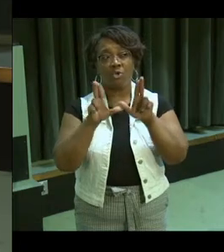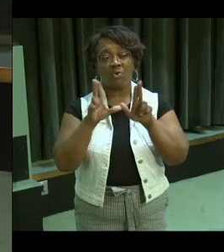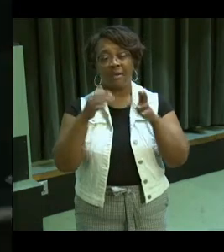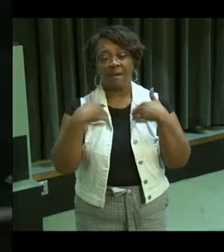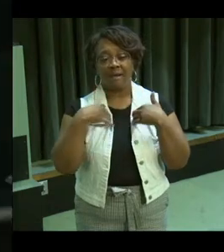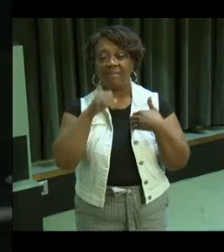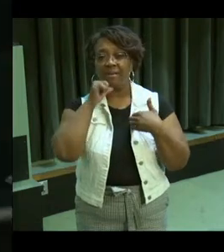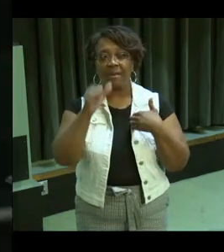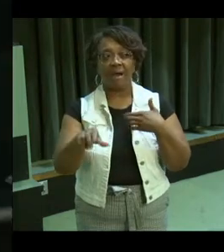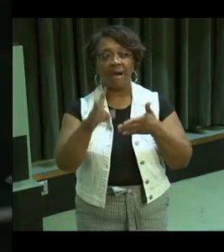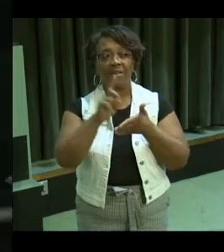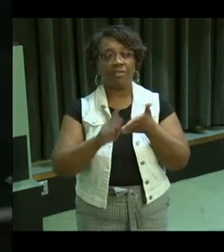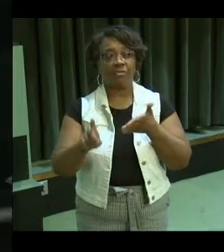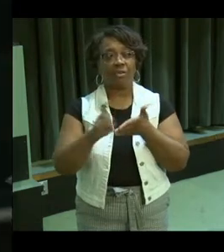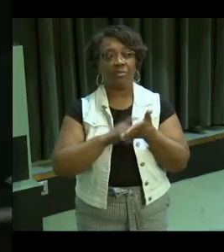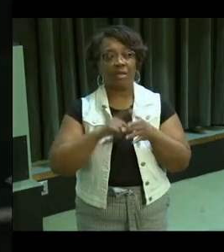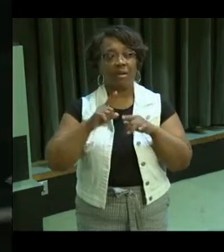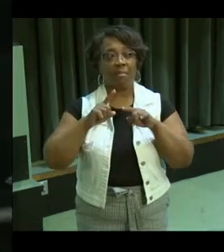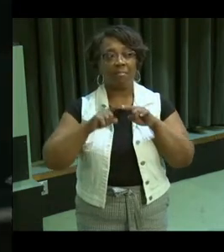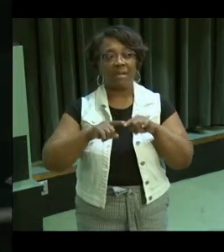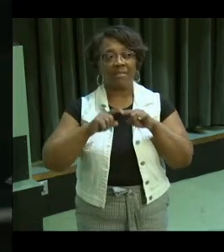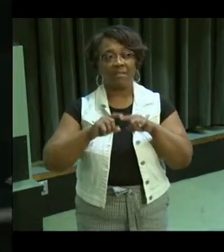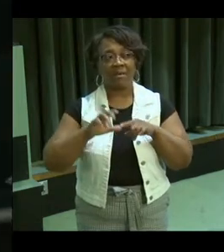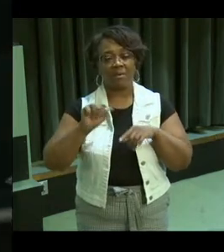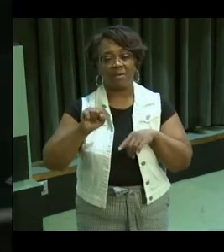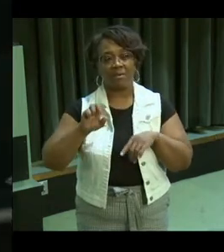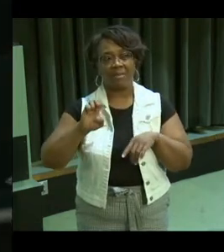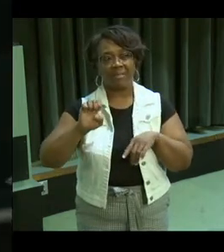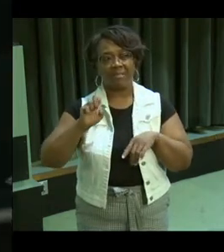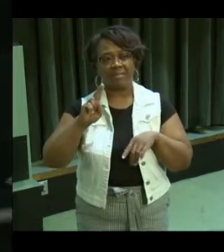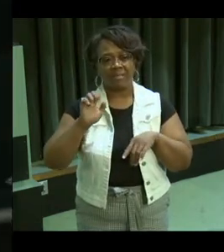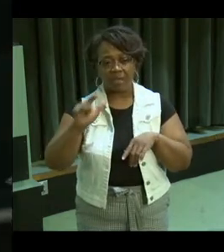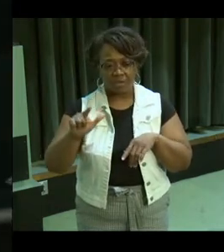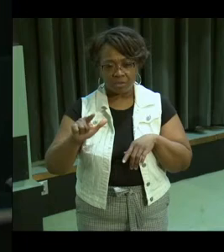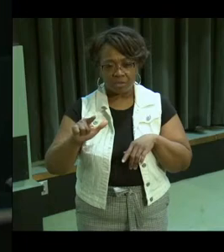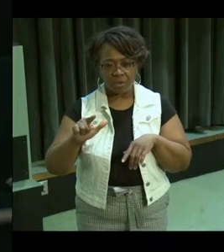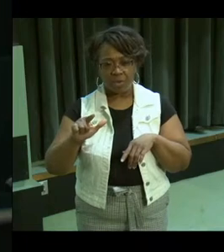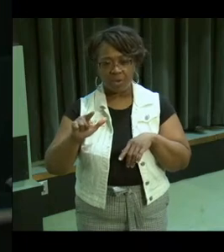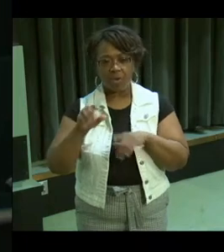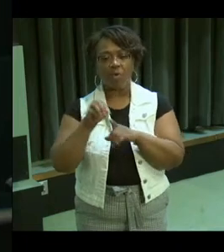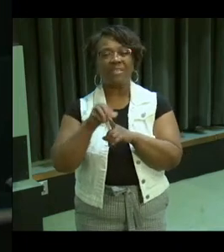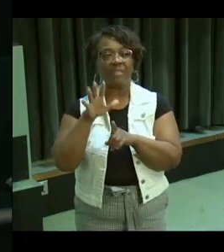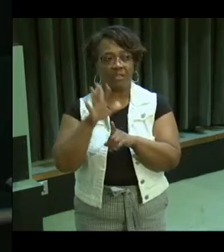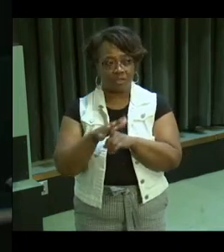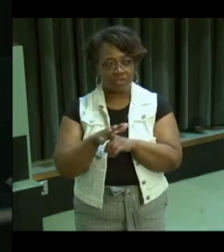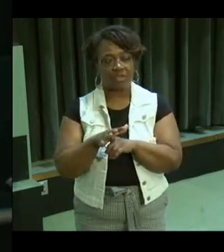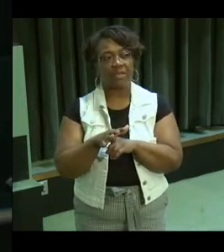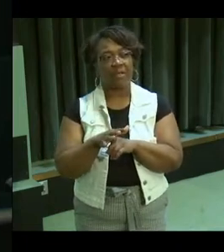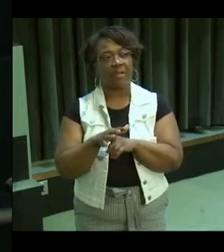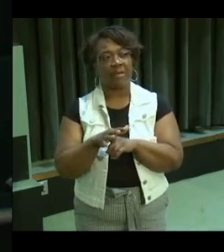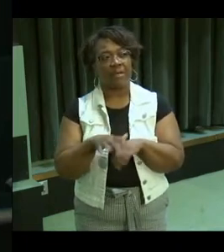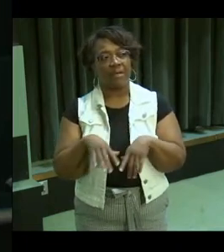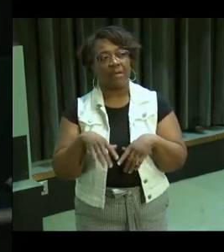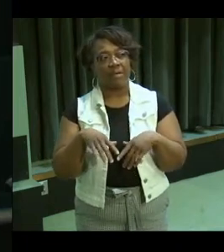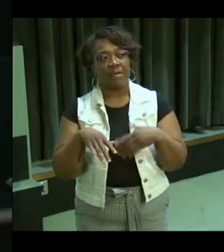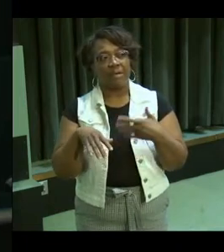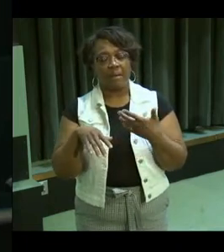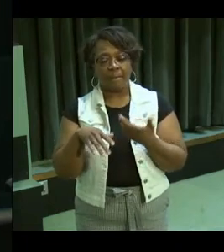nondiscrimination on the basis of sexual orientation in our contract in 1975. This was